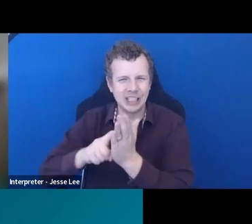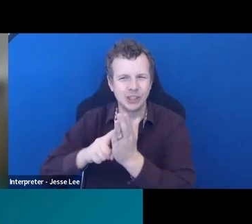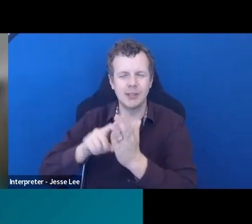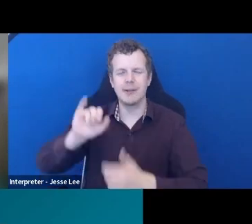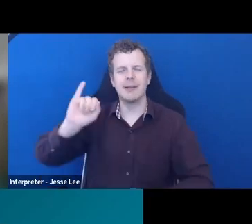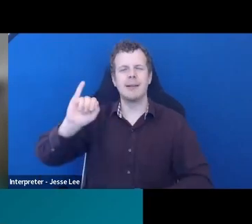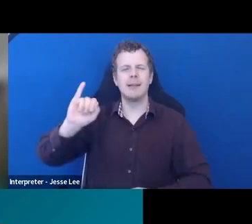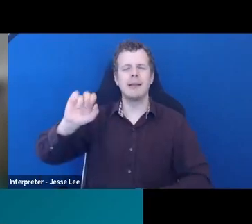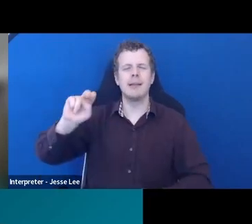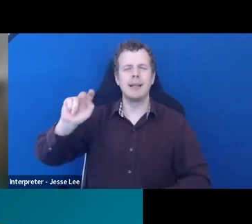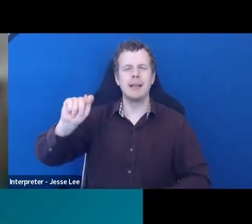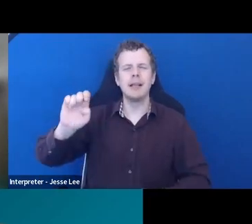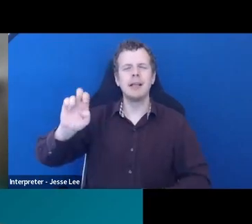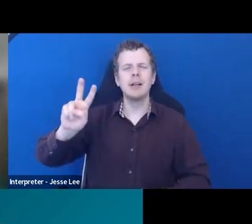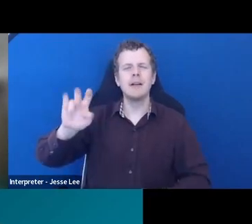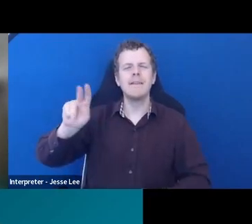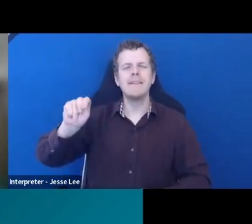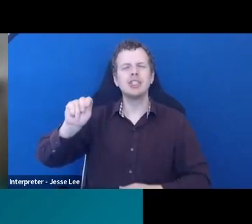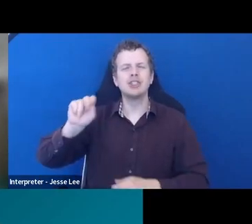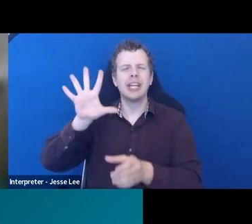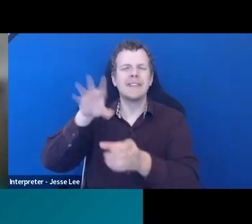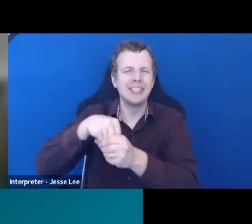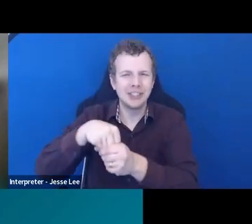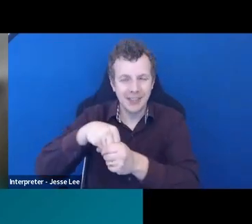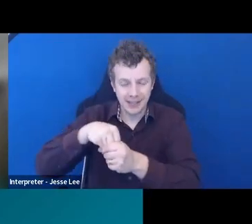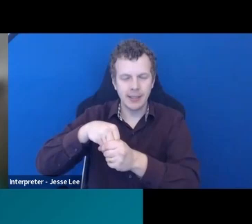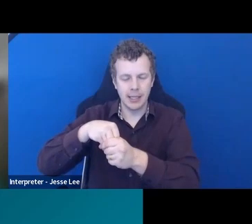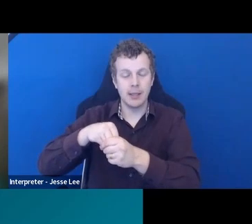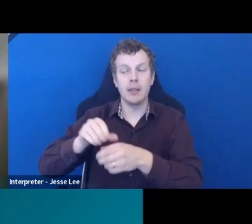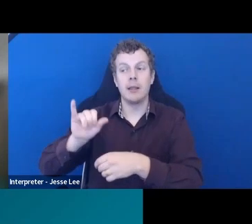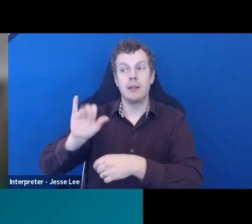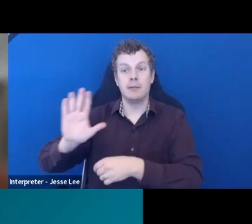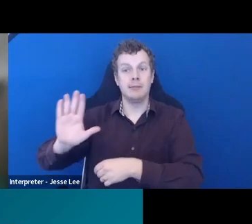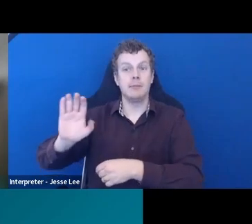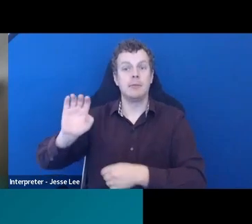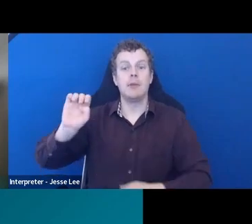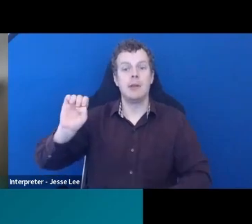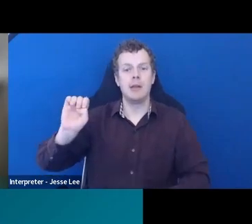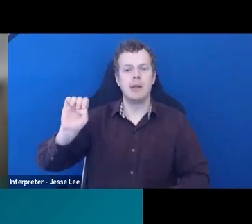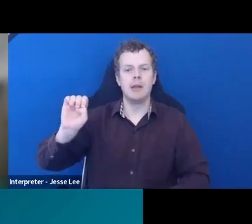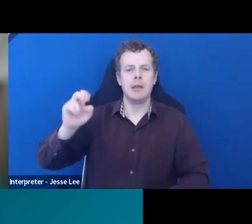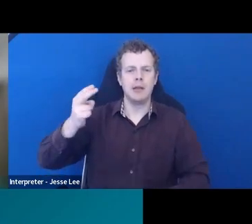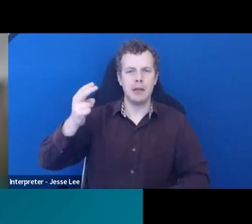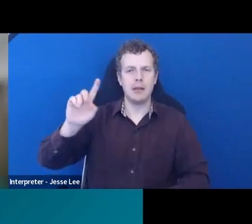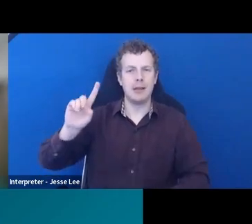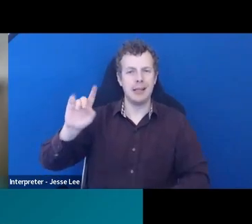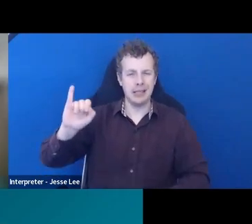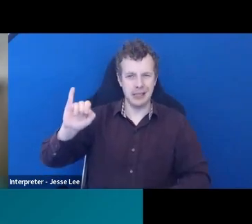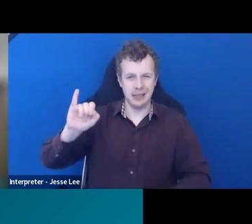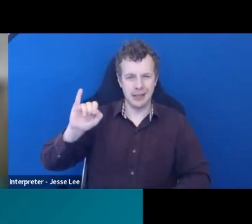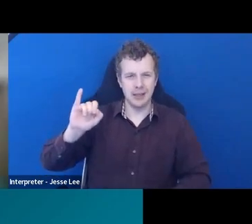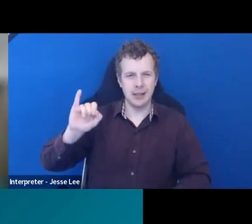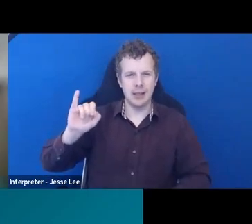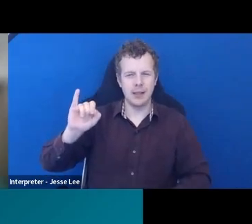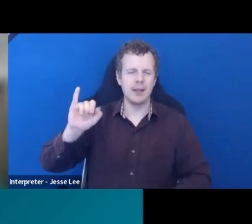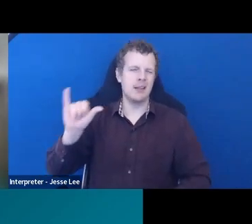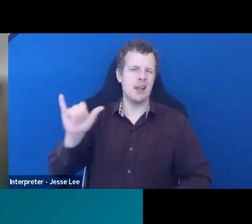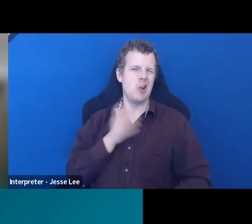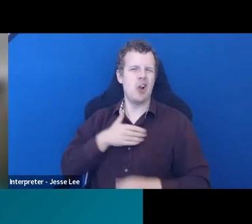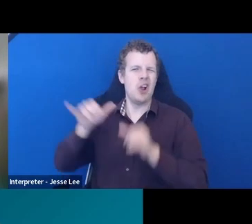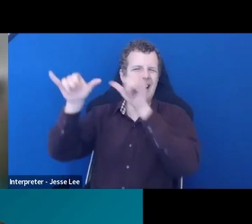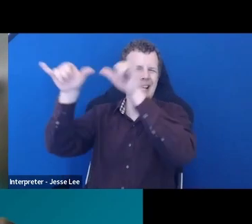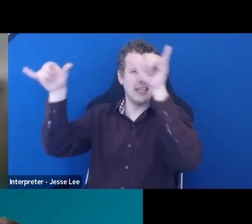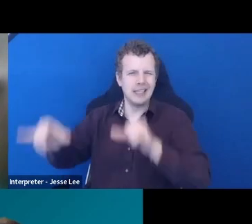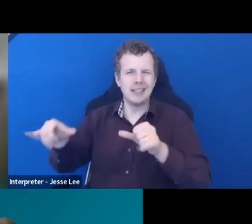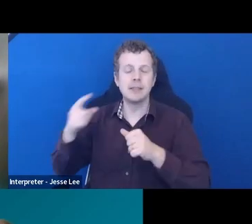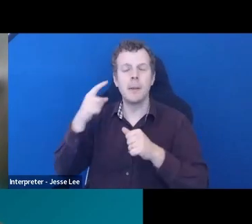And that is the system that kind of under which we have universal newborn hearing screening,